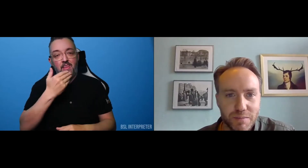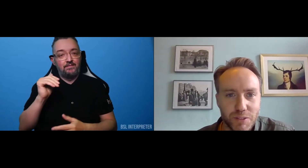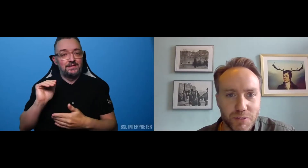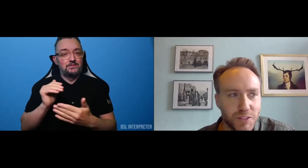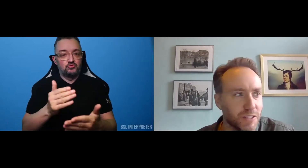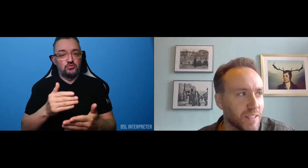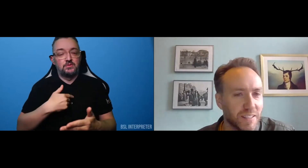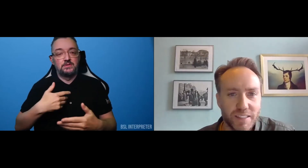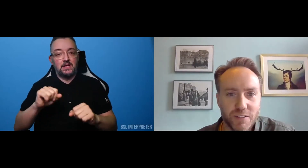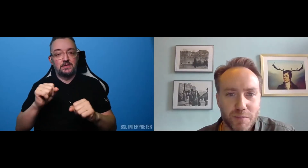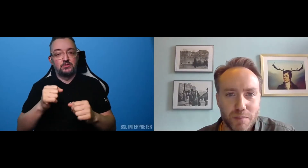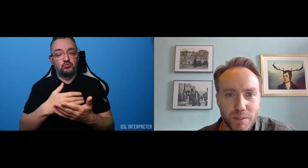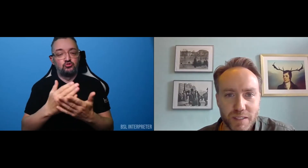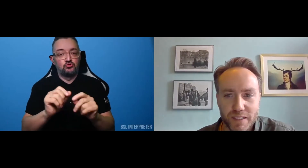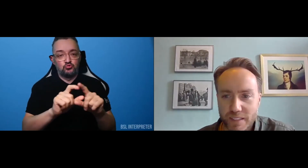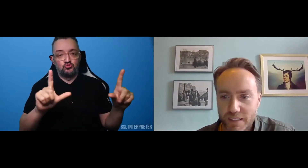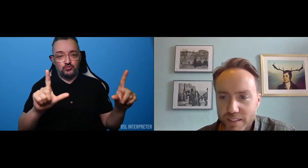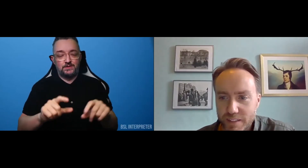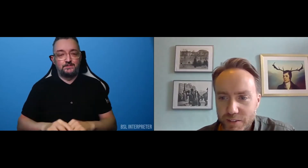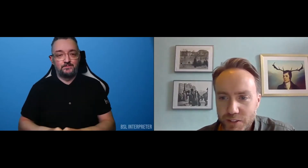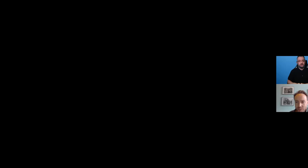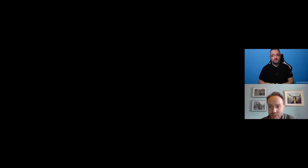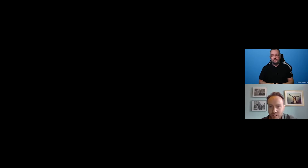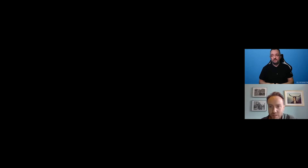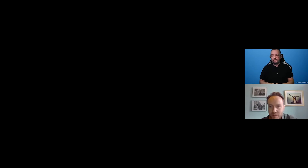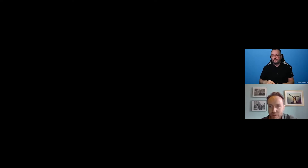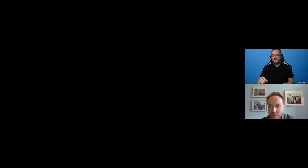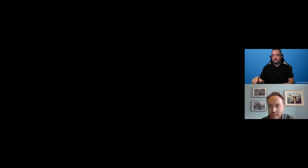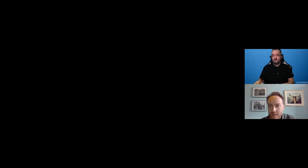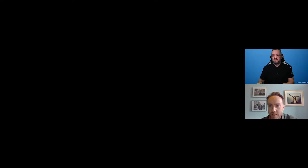And I'm just going to try and remember how to share my screen.